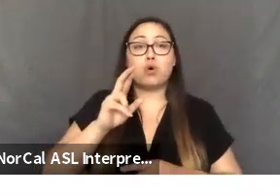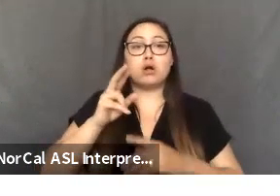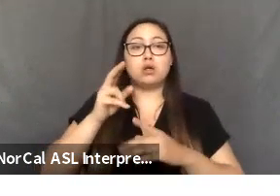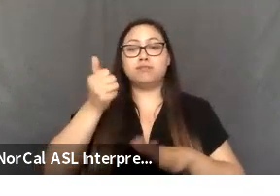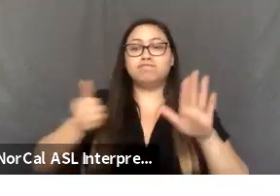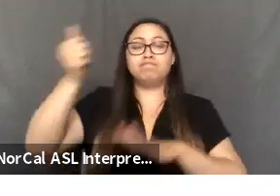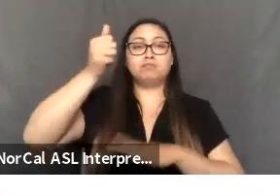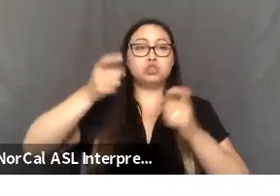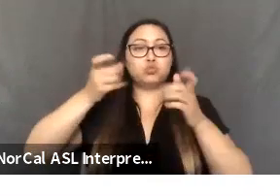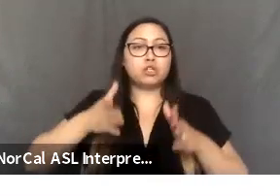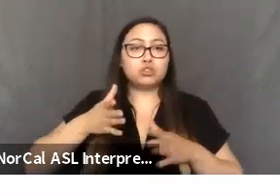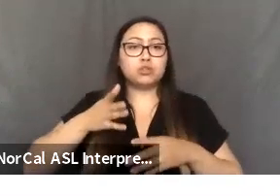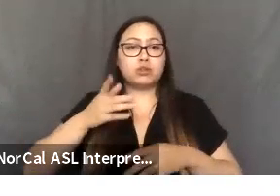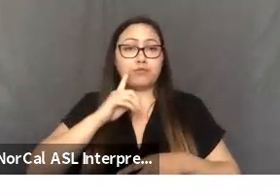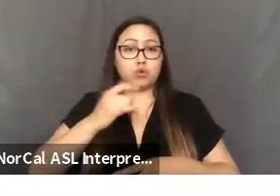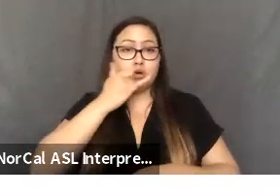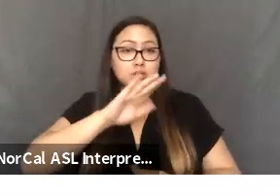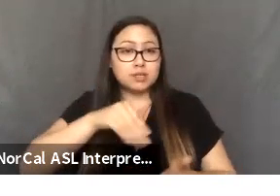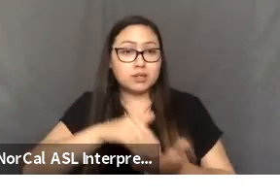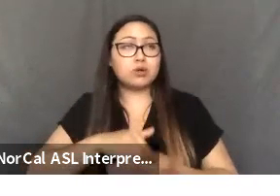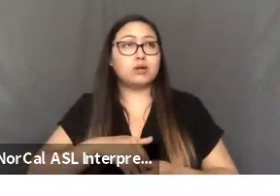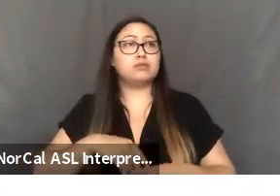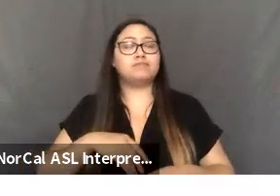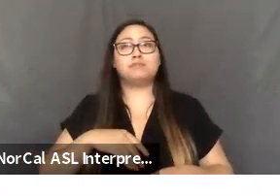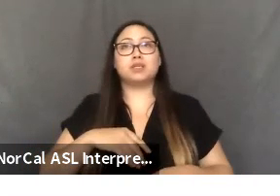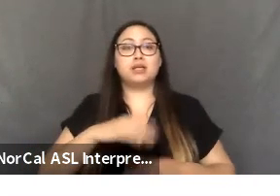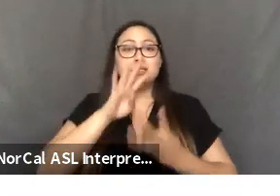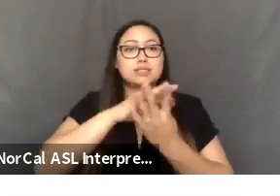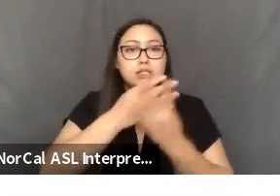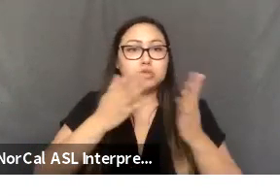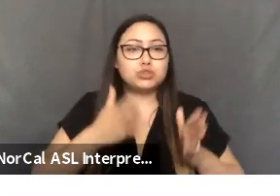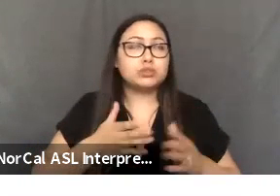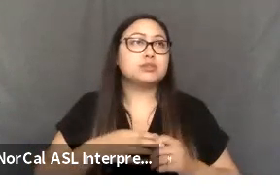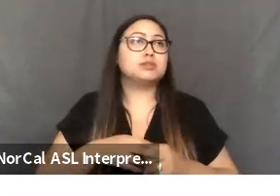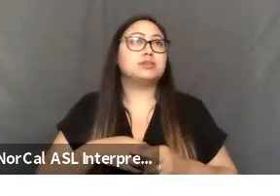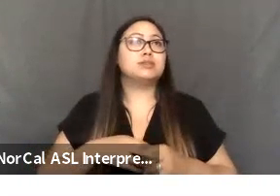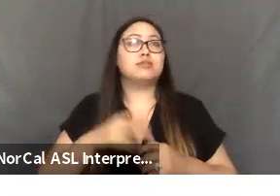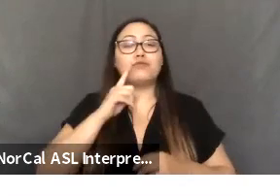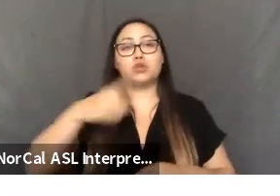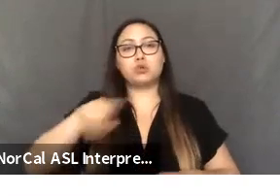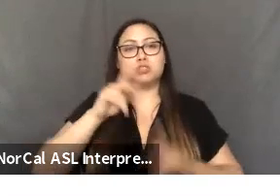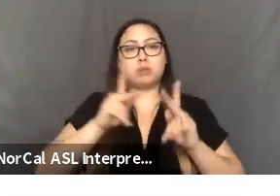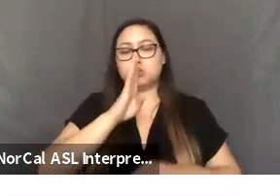leading the schedulers or those individuals who are directly contacting the patients, having